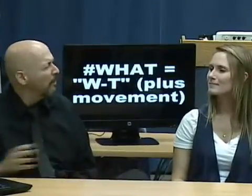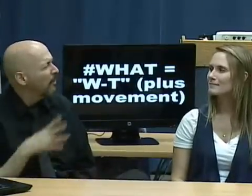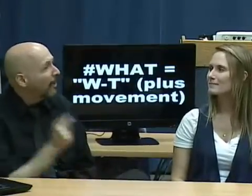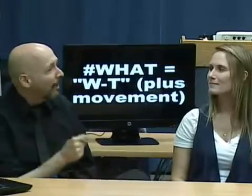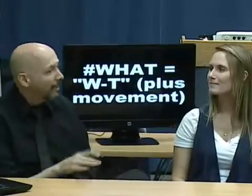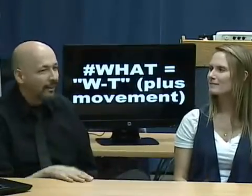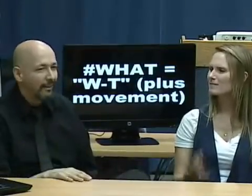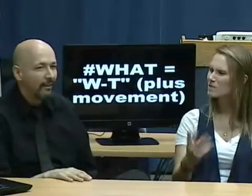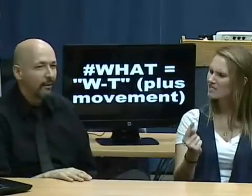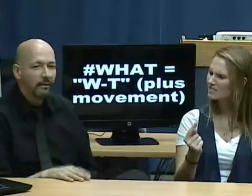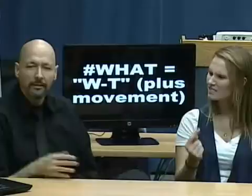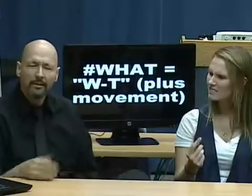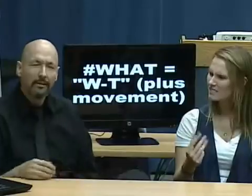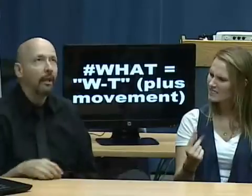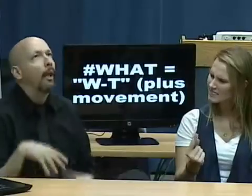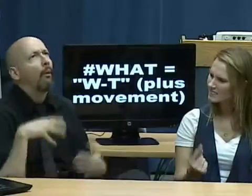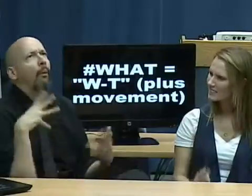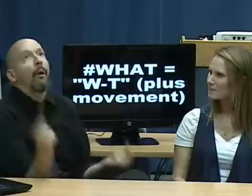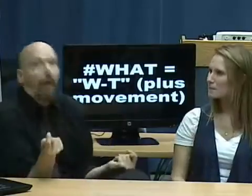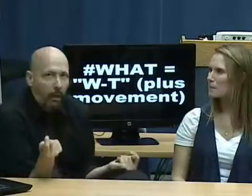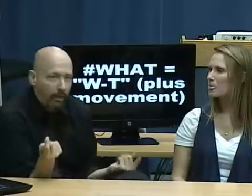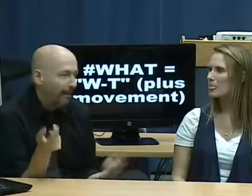#WHAT? Ugh, #WHAT?